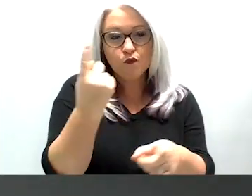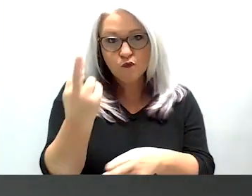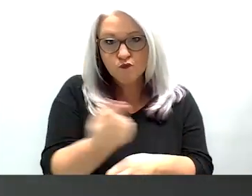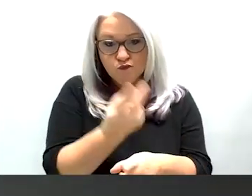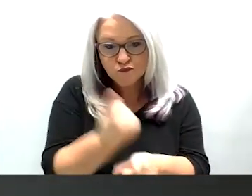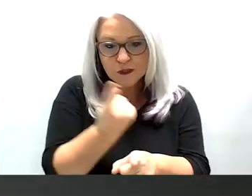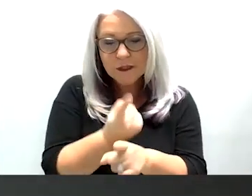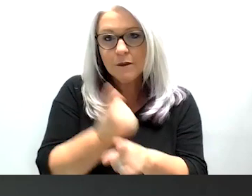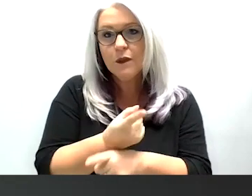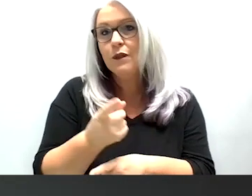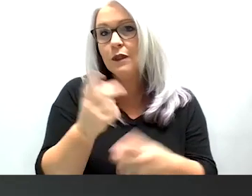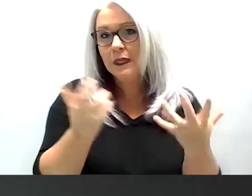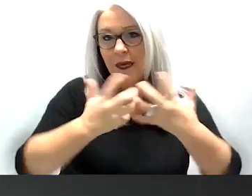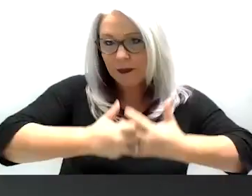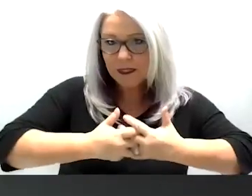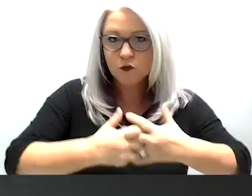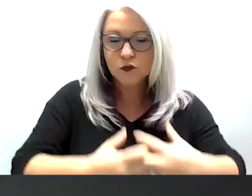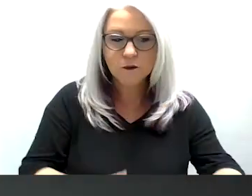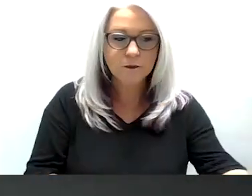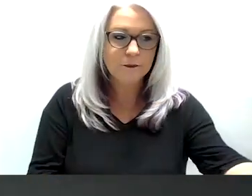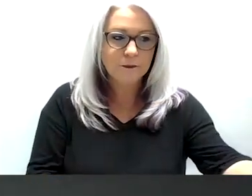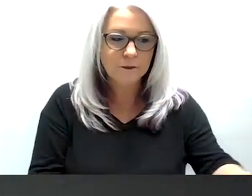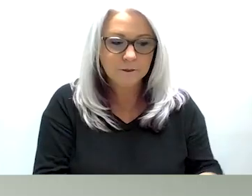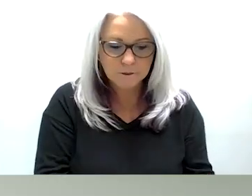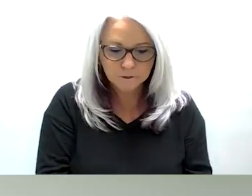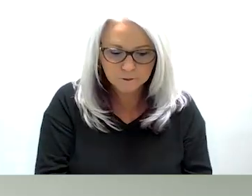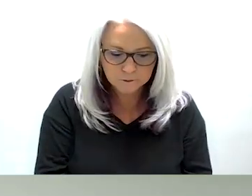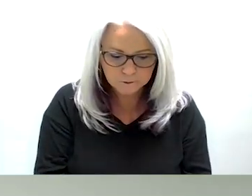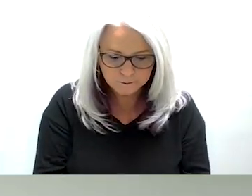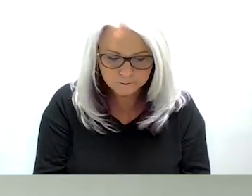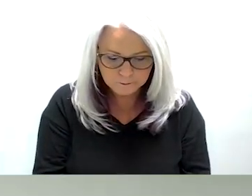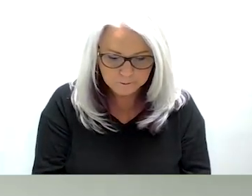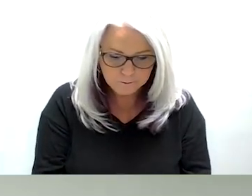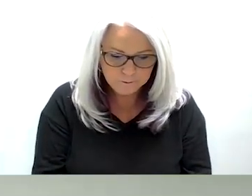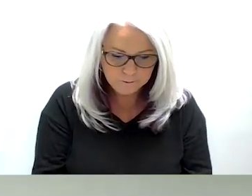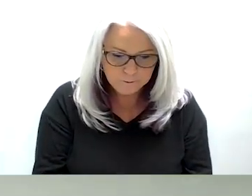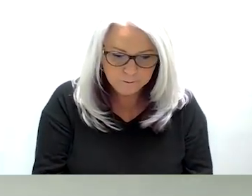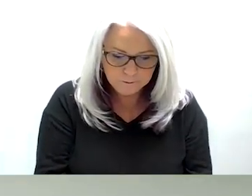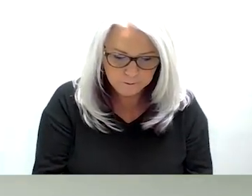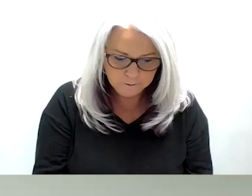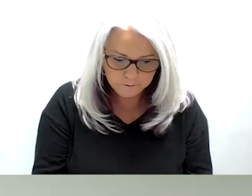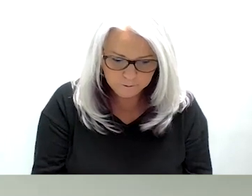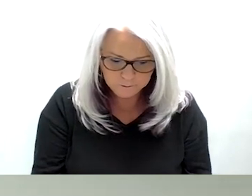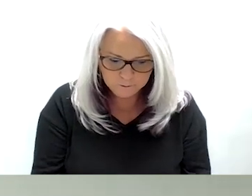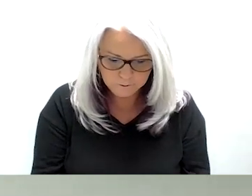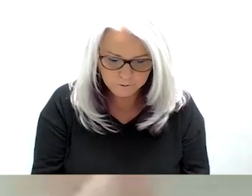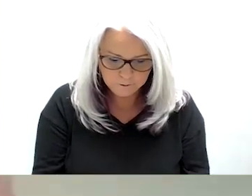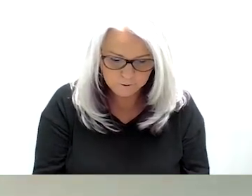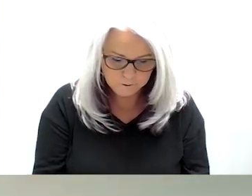work that you mentioned? LISA McCORKELL: So I